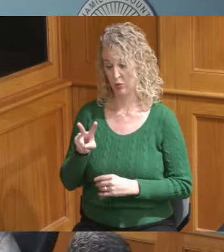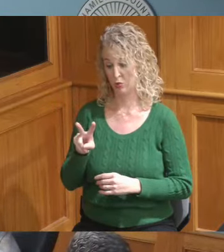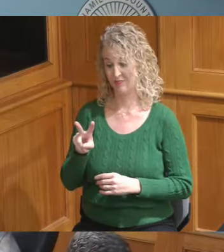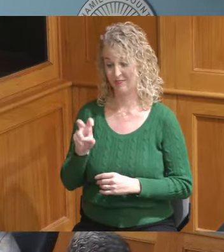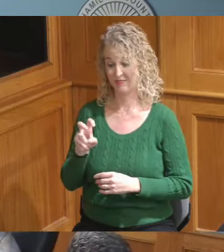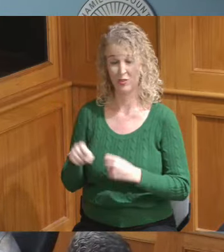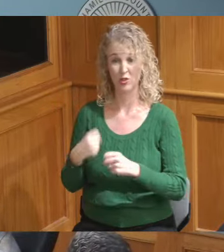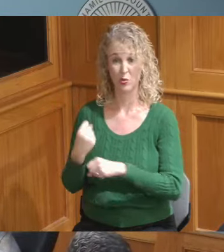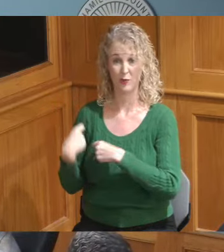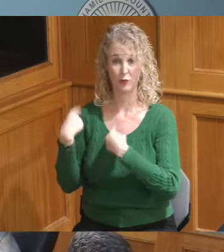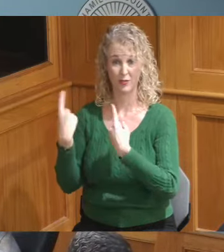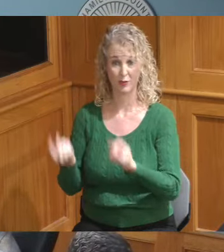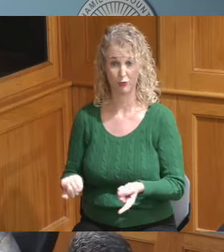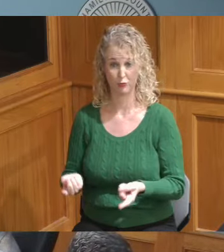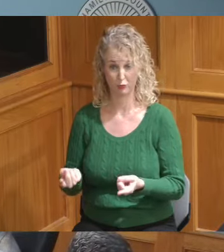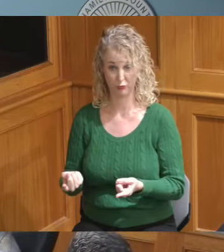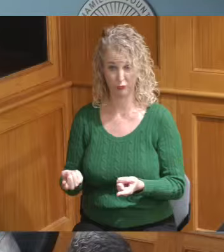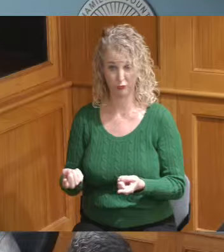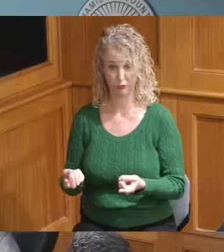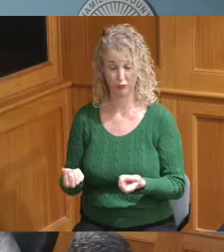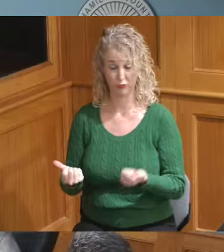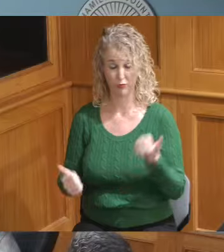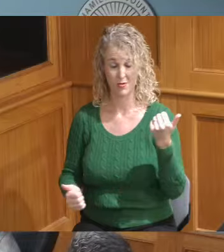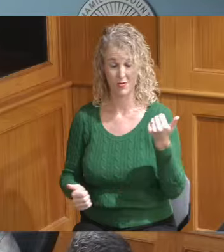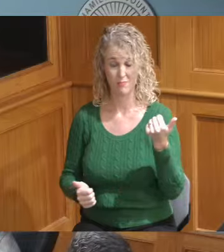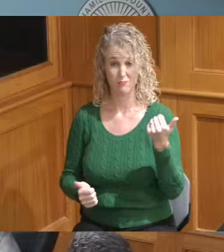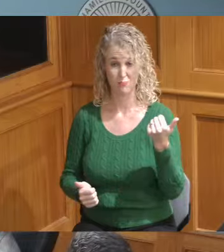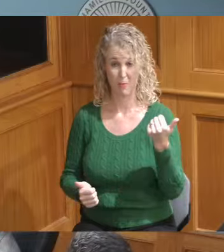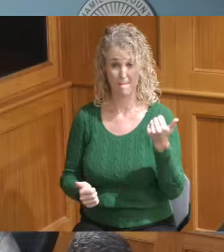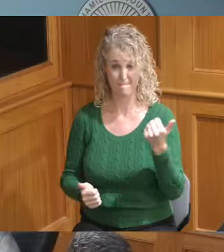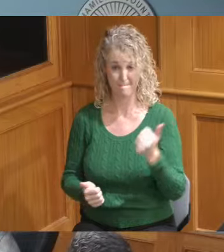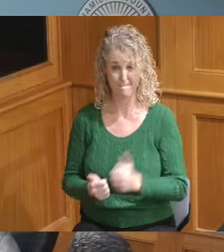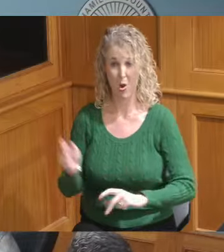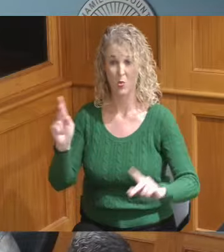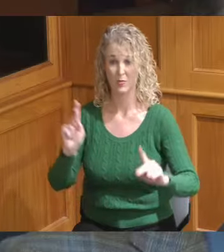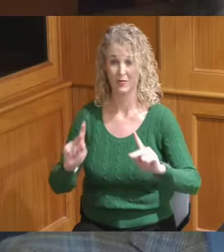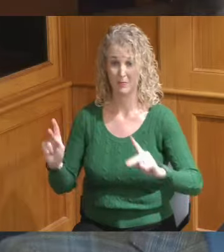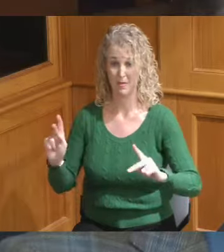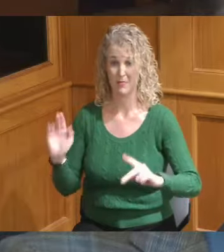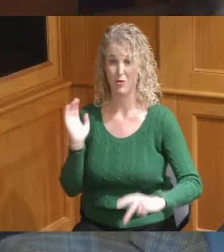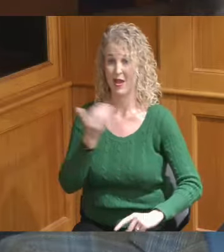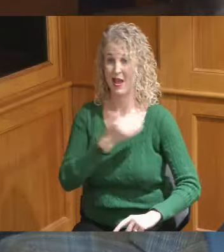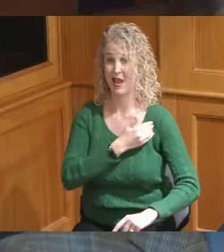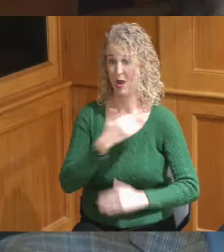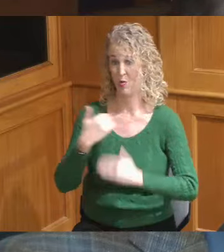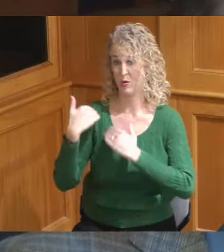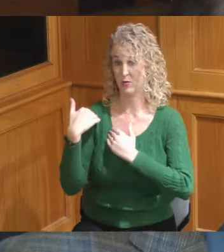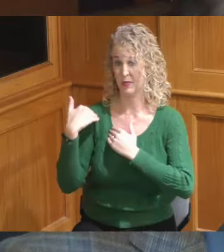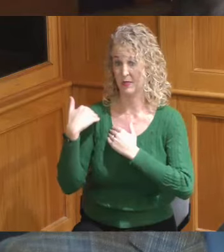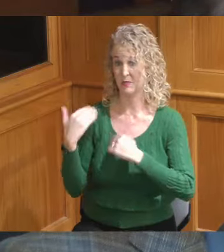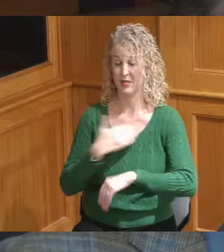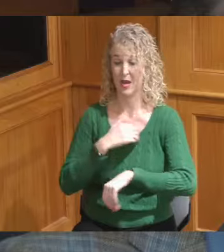years. Most people don't even know what the county does. They're getting a little better at it, but